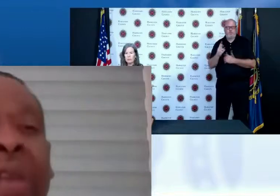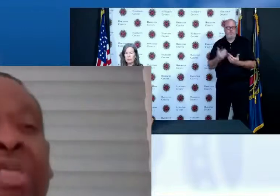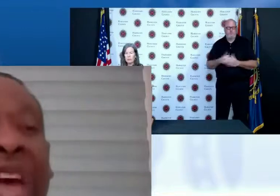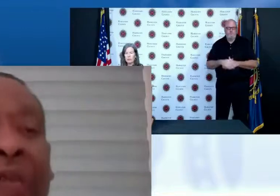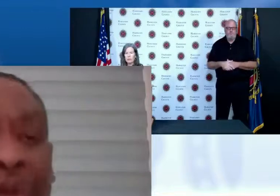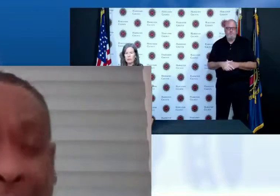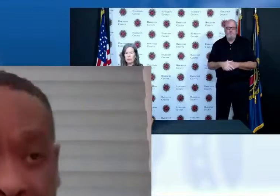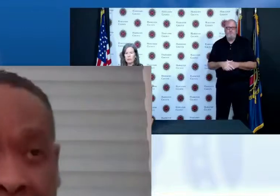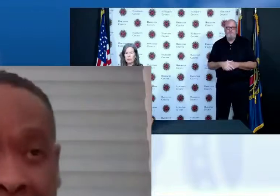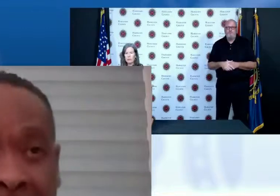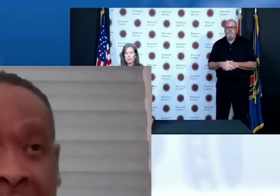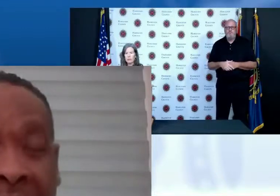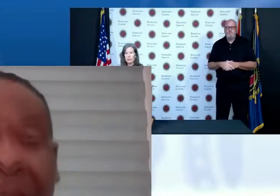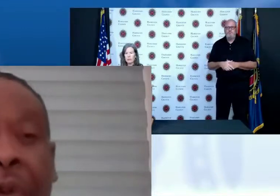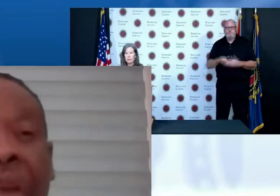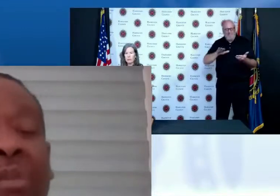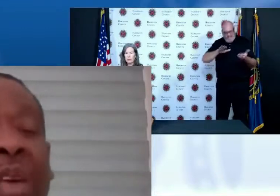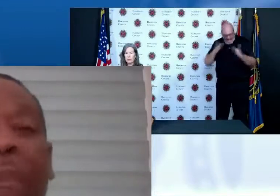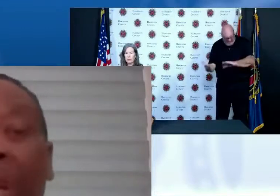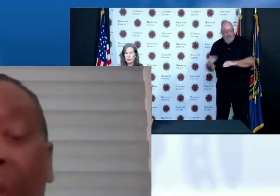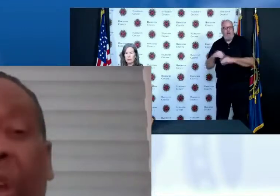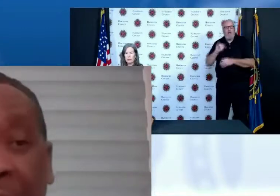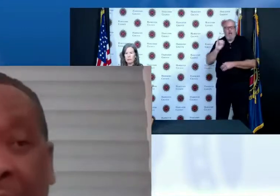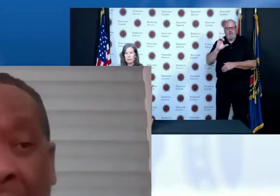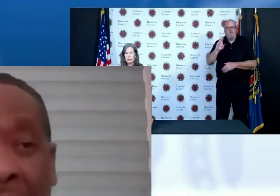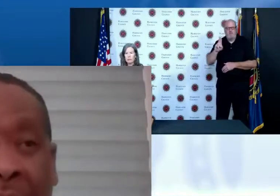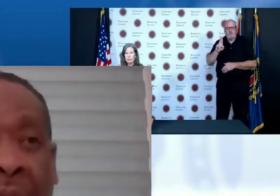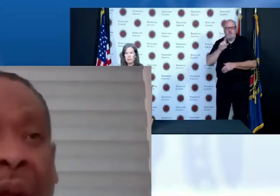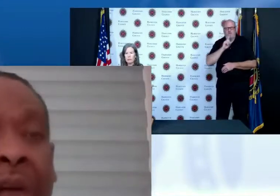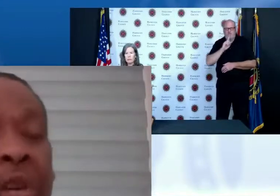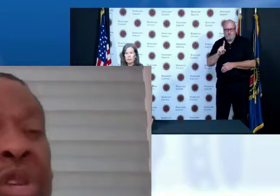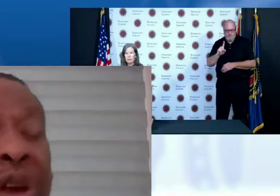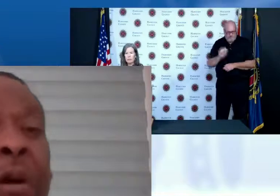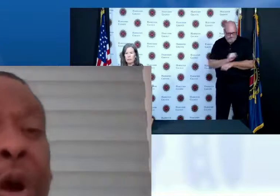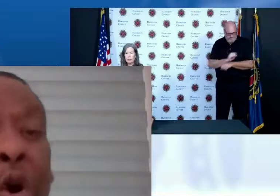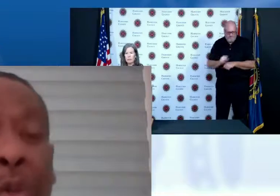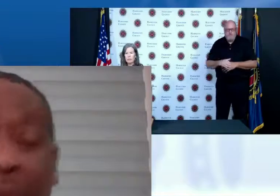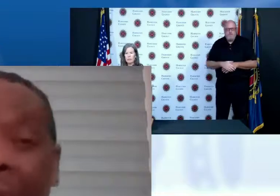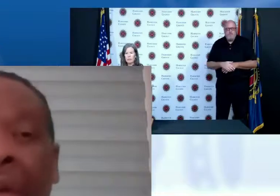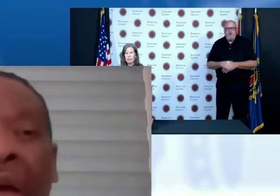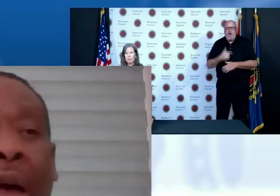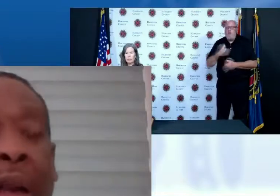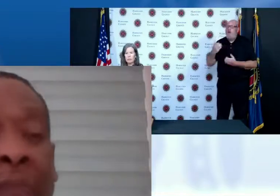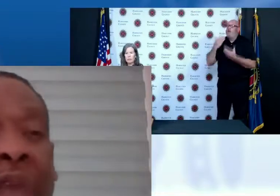and thankful to God that he raised me up and lifted me up to return home when I left the